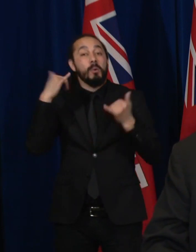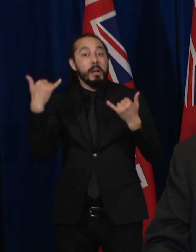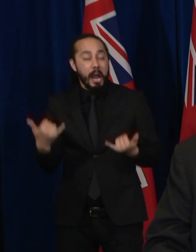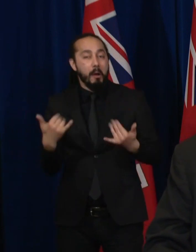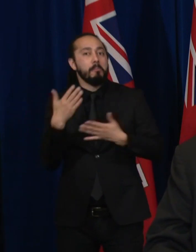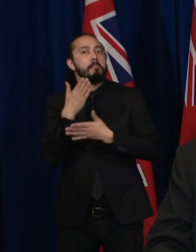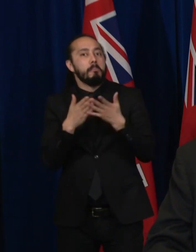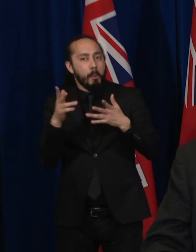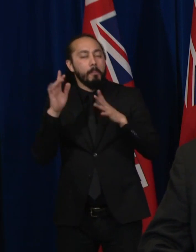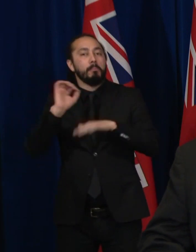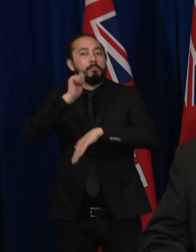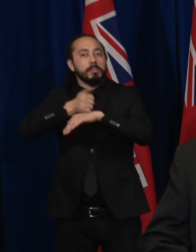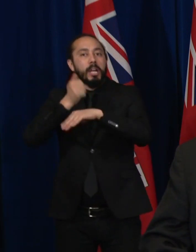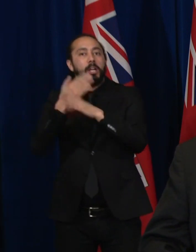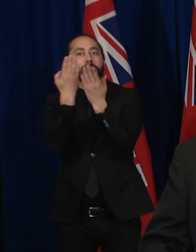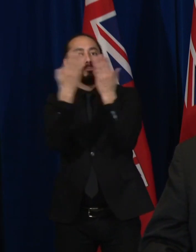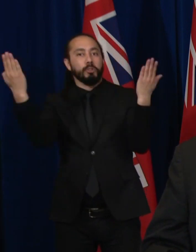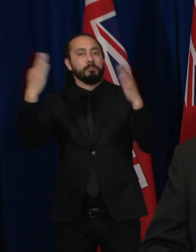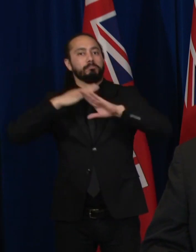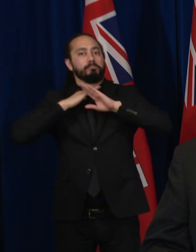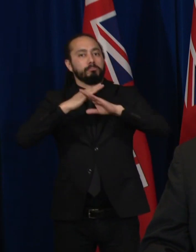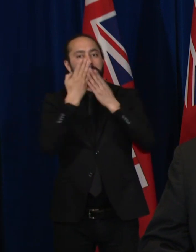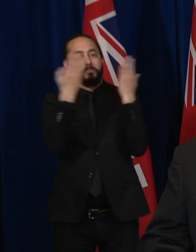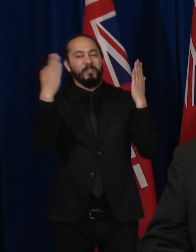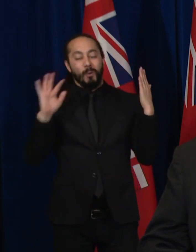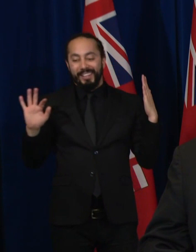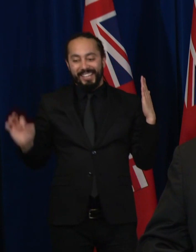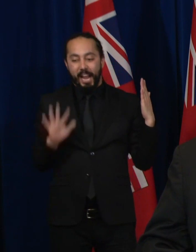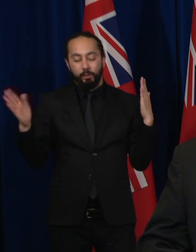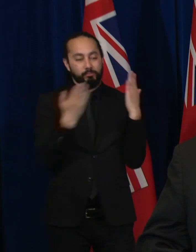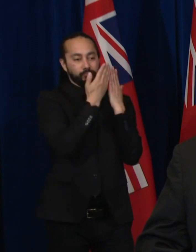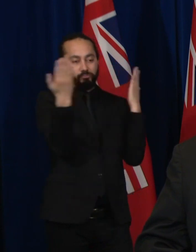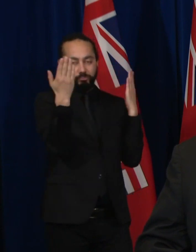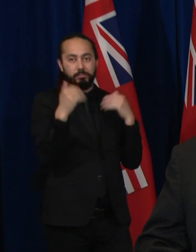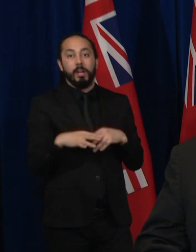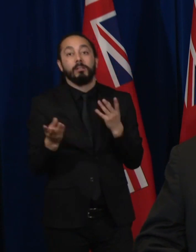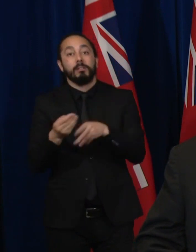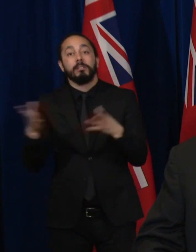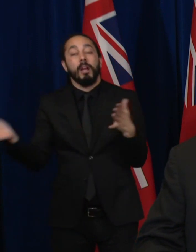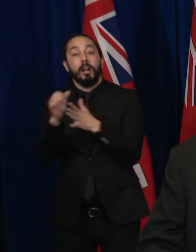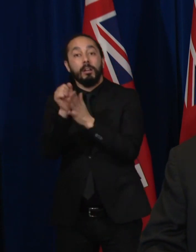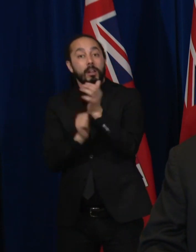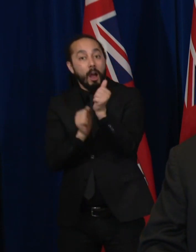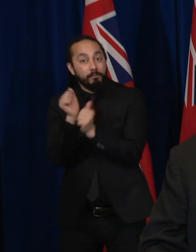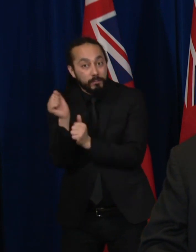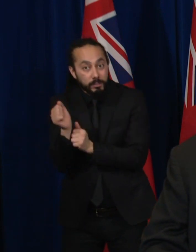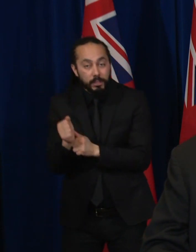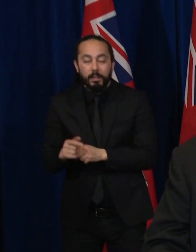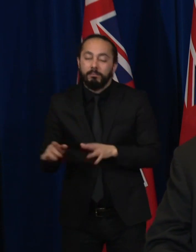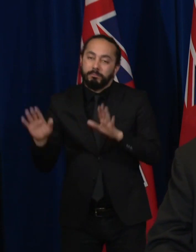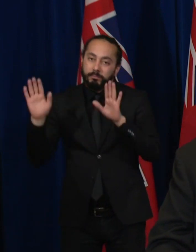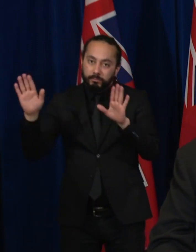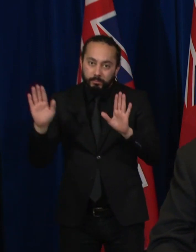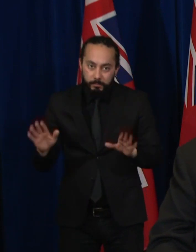register, they're giving their employees protective gloves. And that's what they need to do,